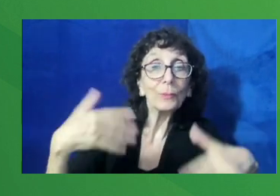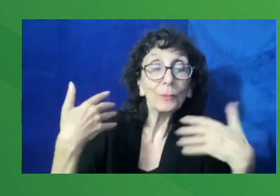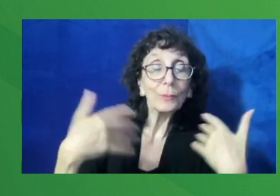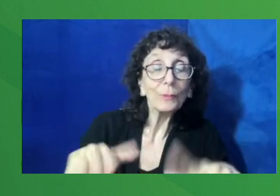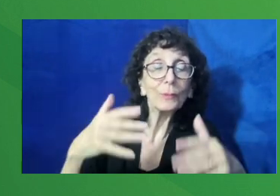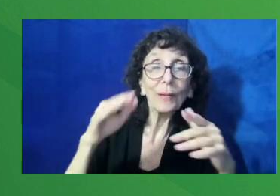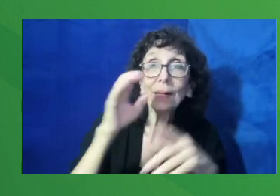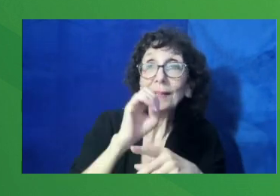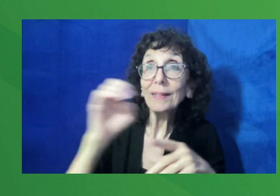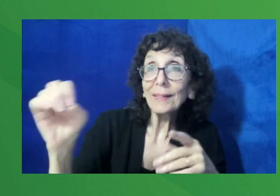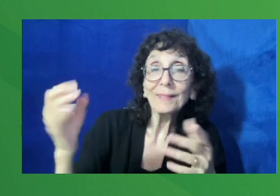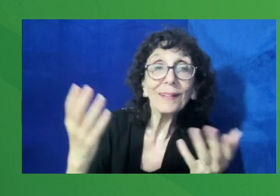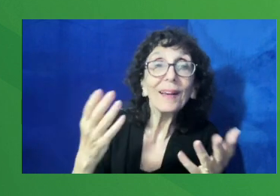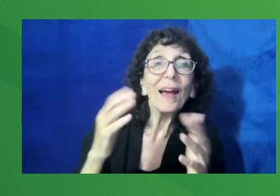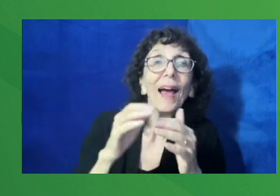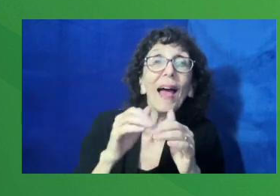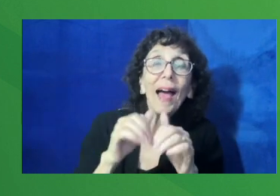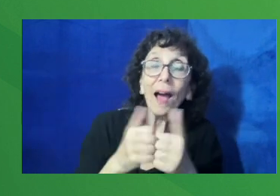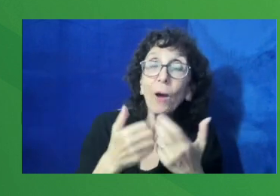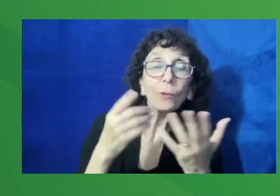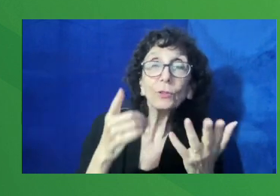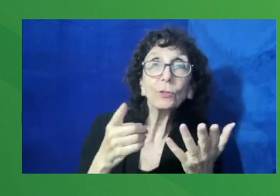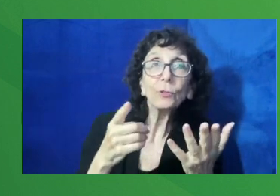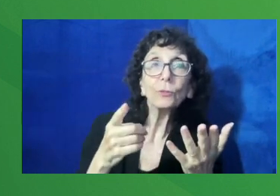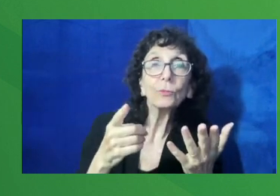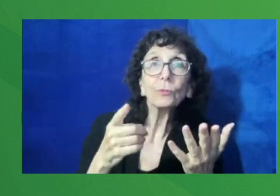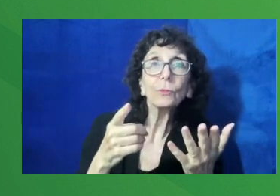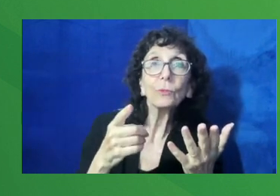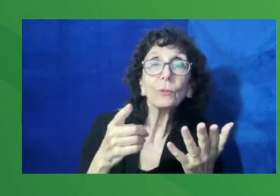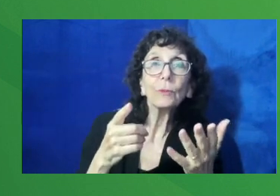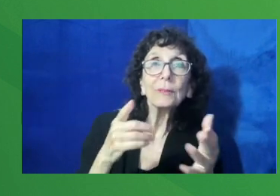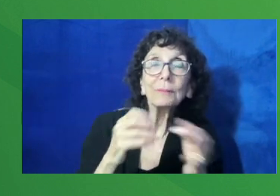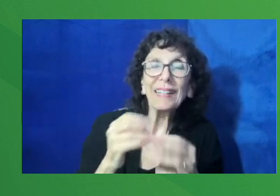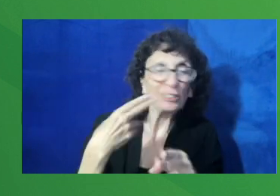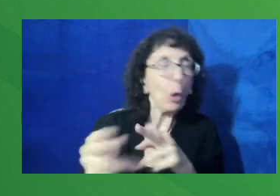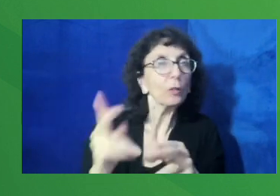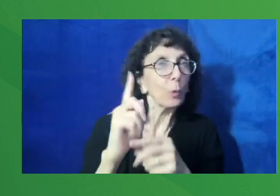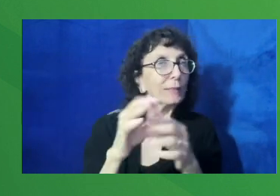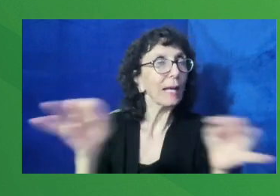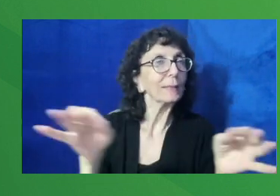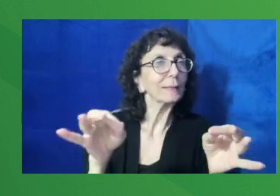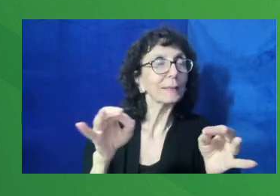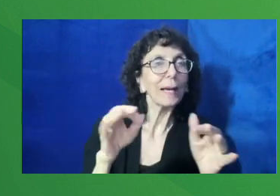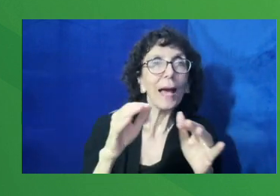articulate the urgency of what you see before us here through this session? And I guess I'll start